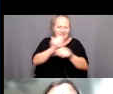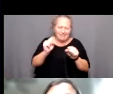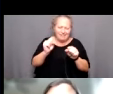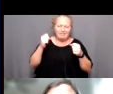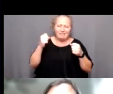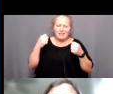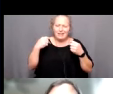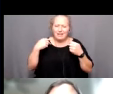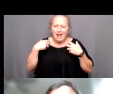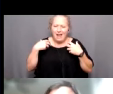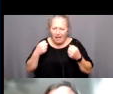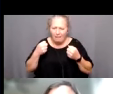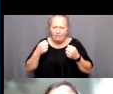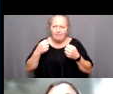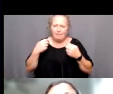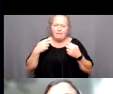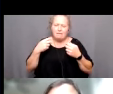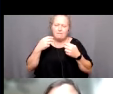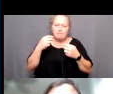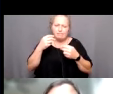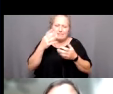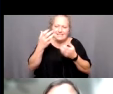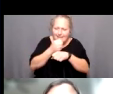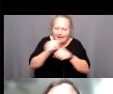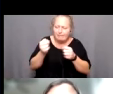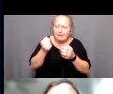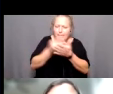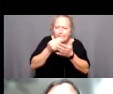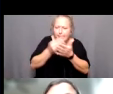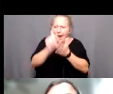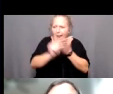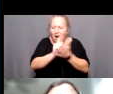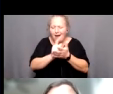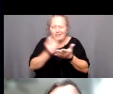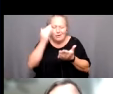and hours. Because we know that we simply will never have enough